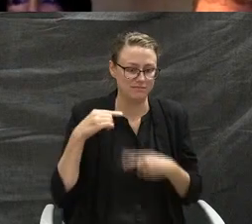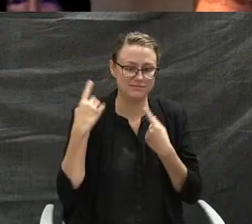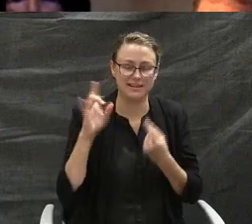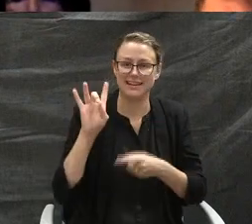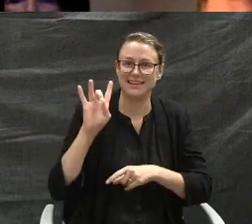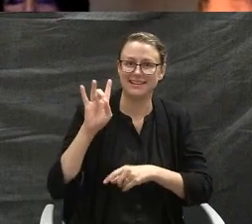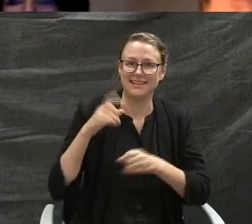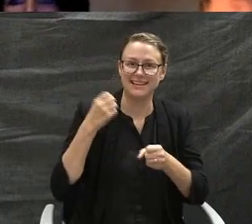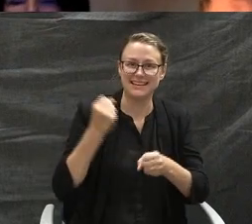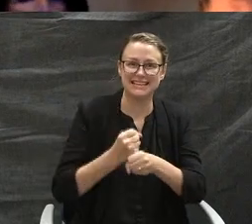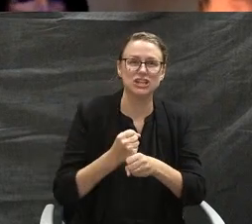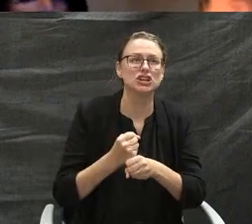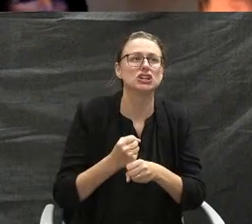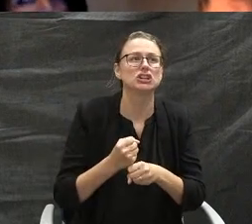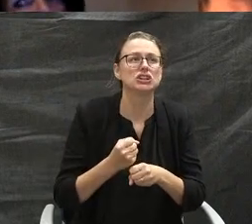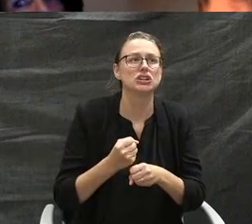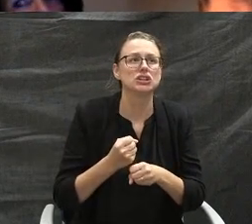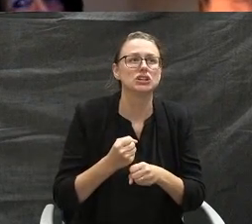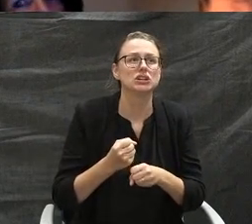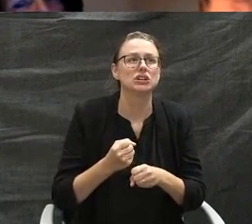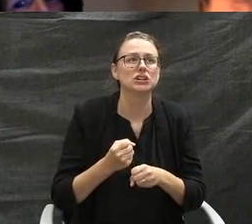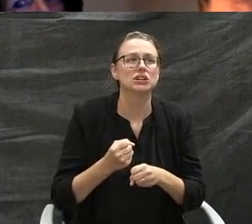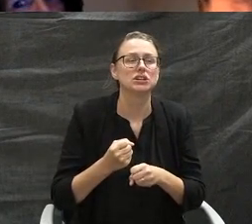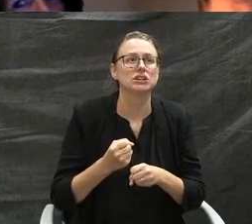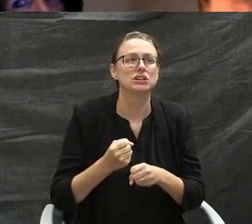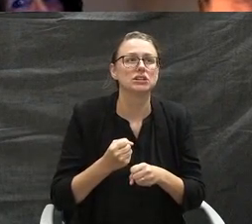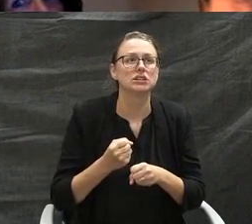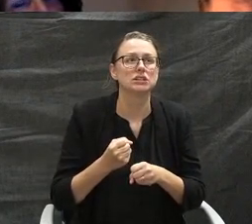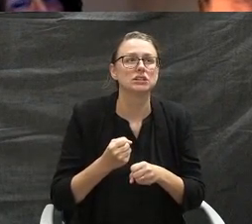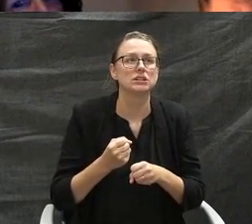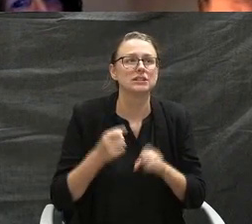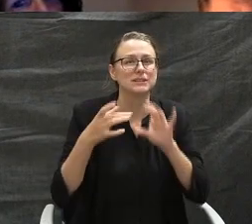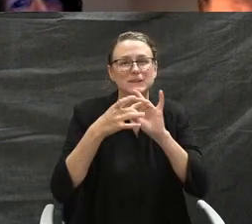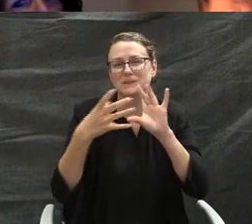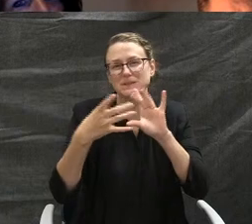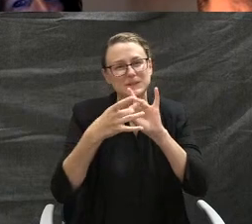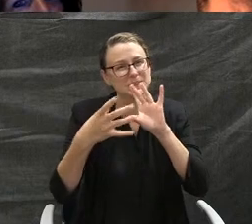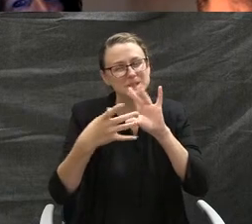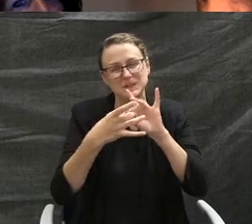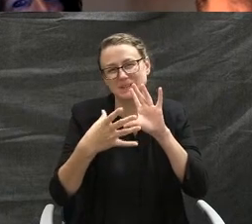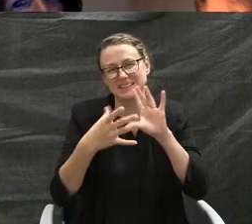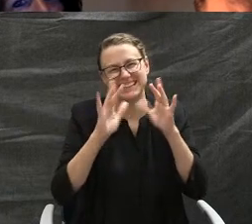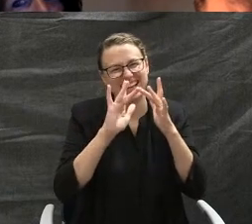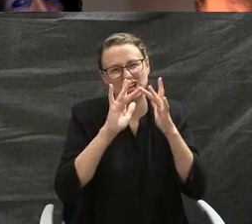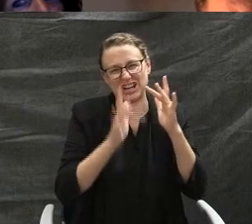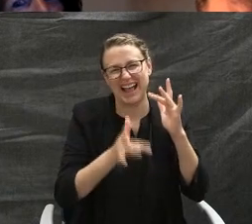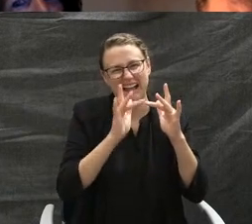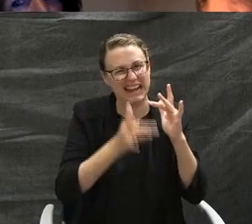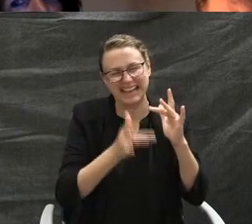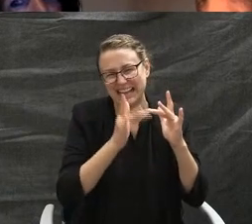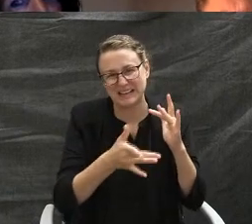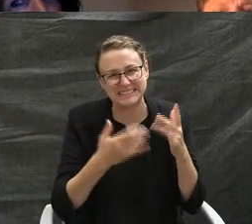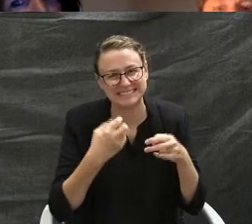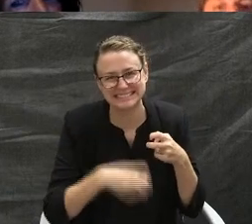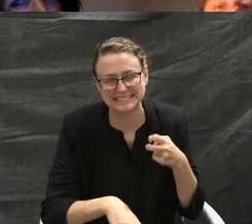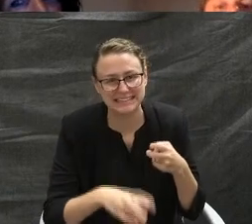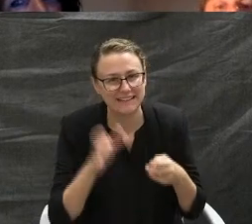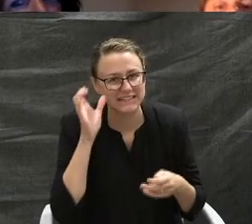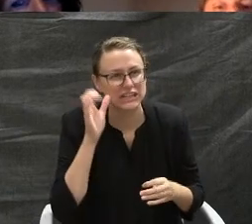Paul. We have John, your internets cutting out? Our students.